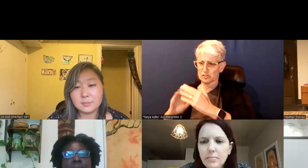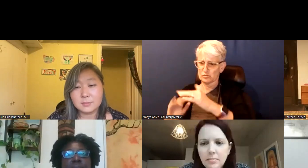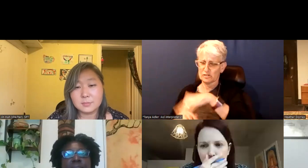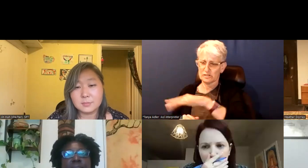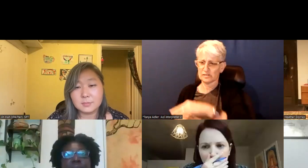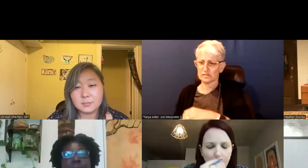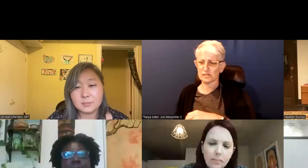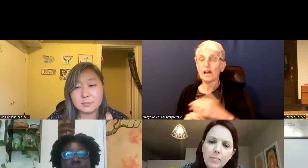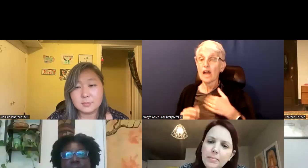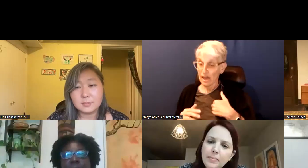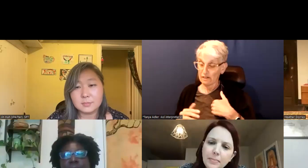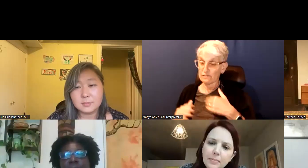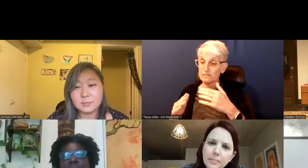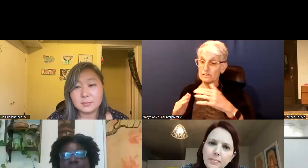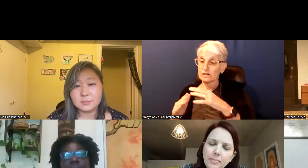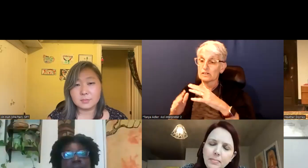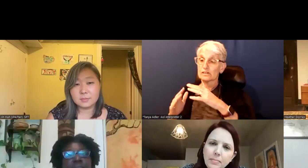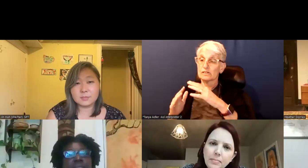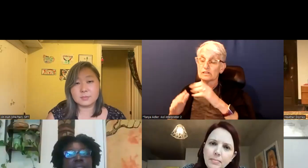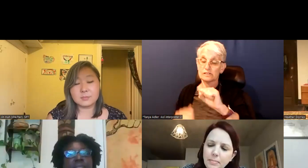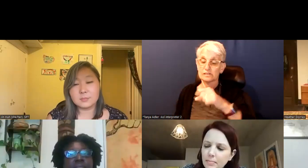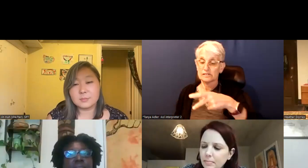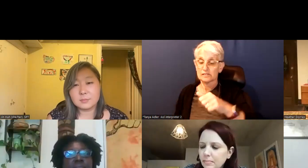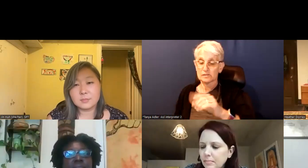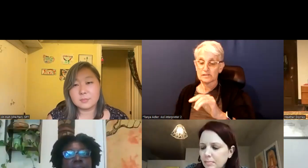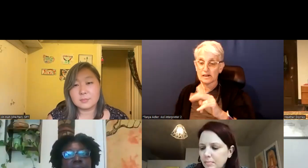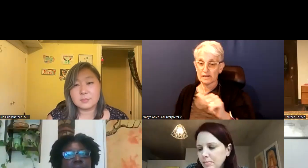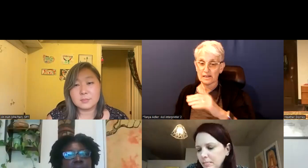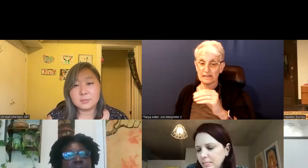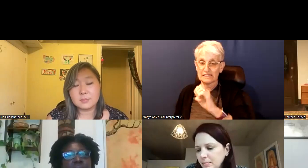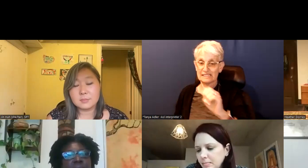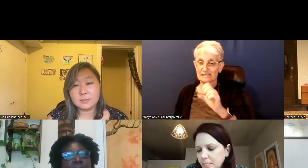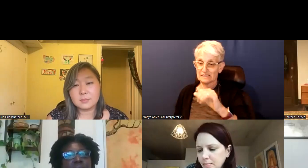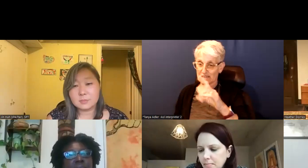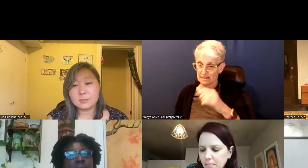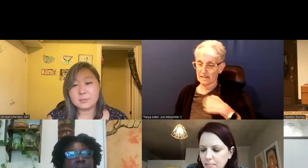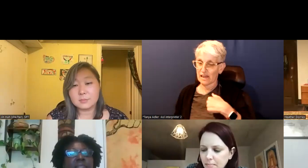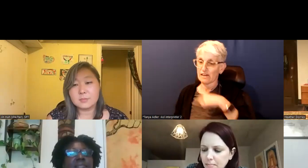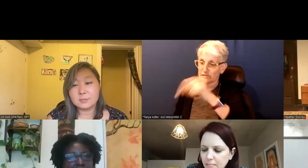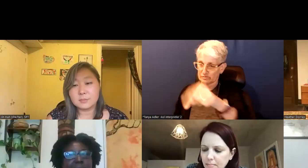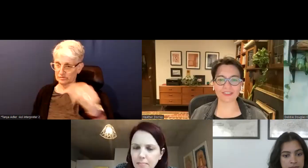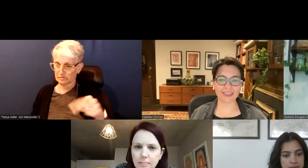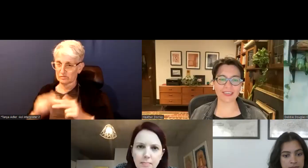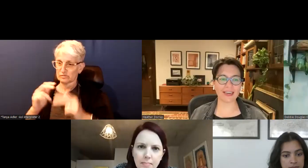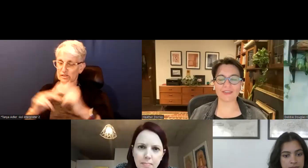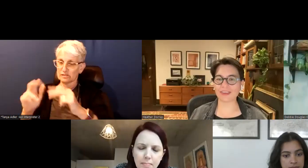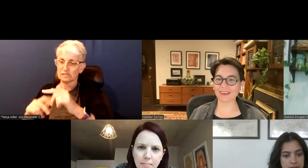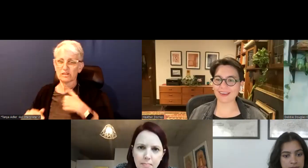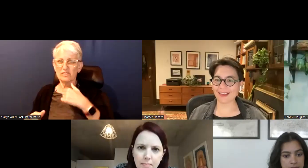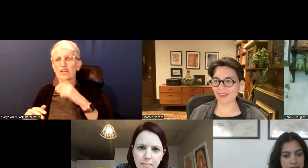just all of their backgrounds and passions and experiences, arts, there was a commitment I made coming out of lockdown to see as much art and there is so much art you taken in the city and walk ability. I can walk to just about everything where I live in downtown East. We can develop that for more neighborhoods. That is wonderful thank you so much Jennifer. And last but not least, Inori Roy is a Toronto-based journalist and associate editor of the local and online magazine covering social issues and urban health.